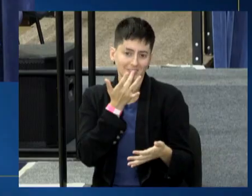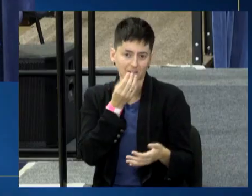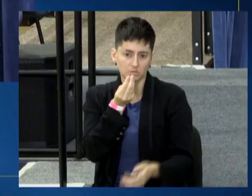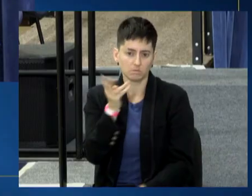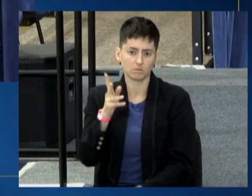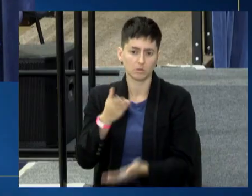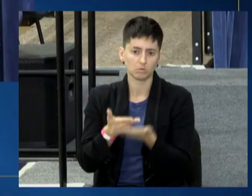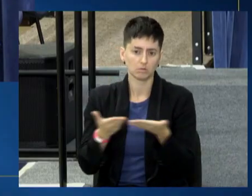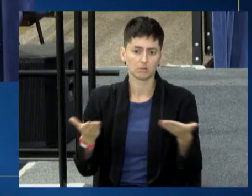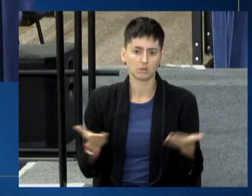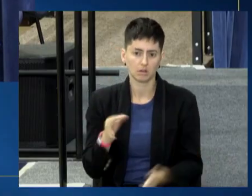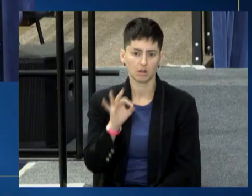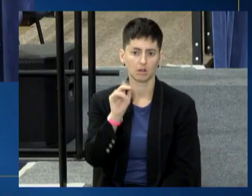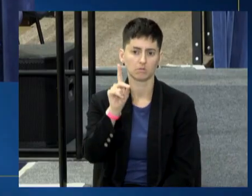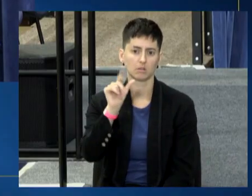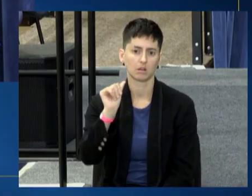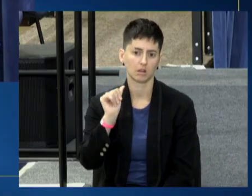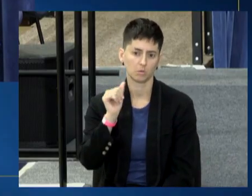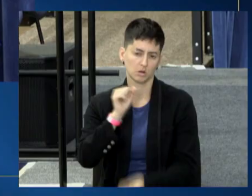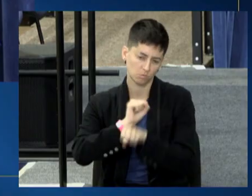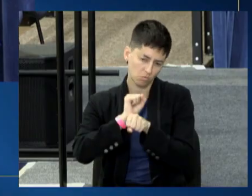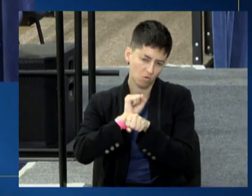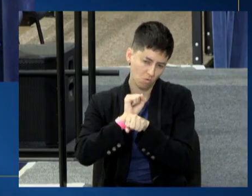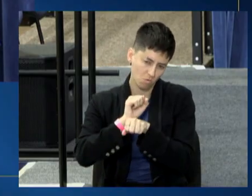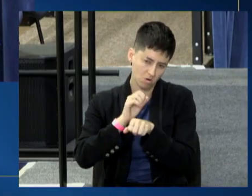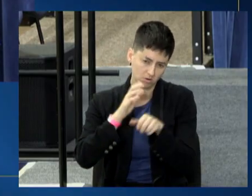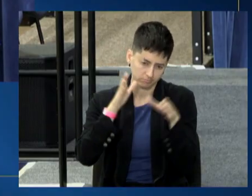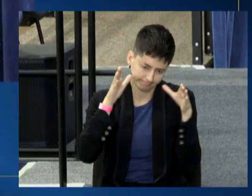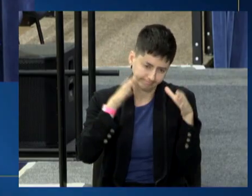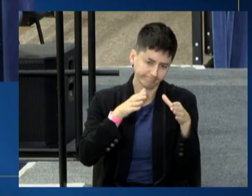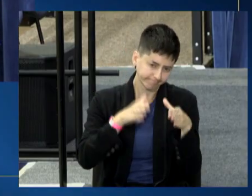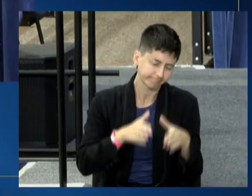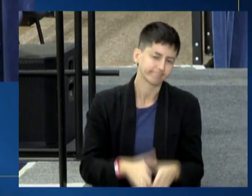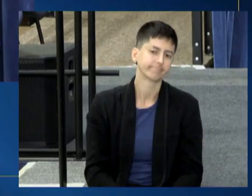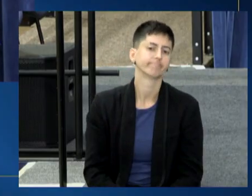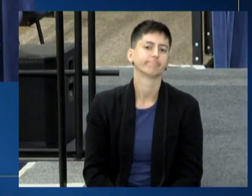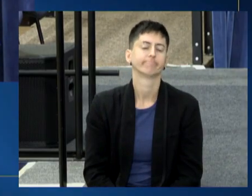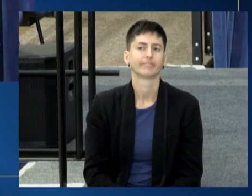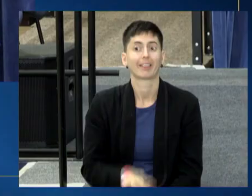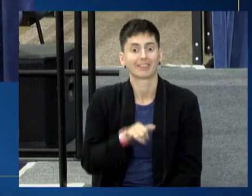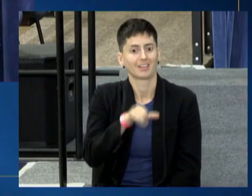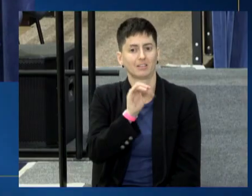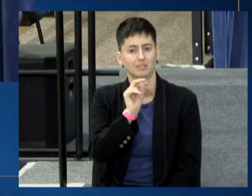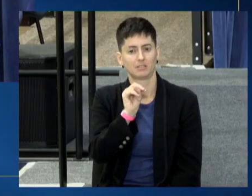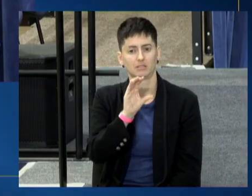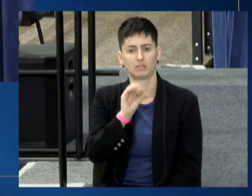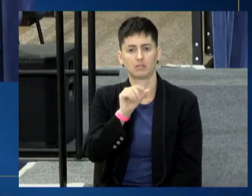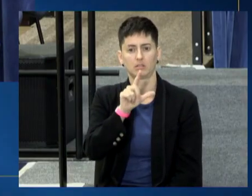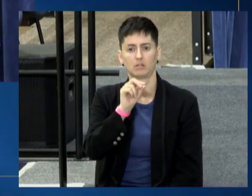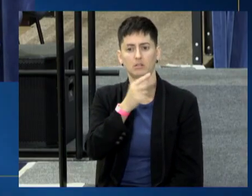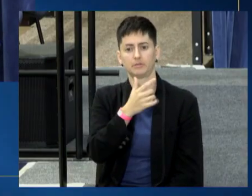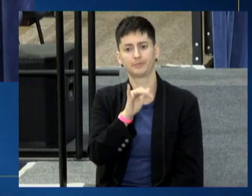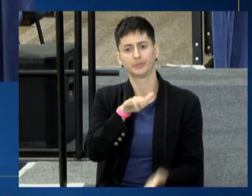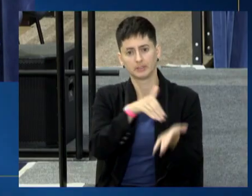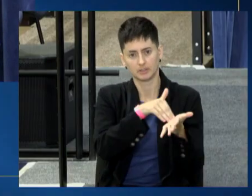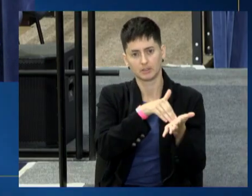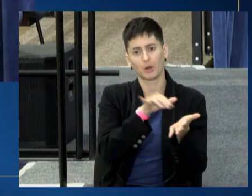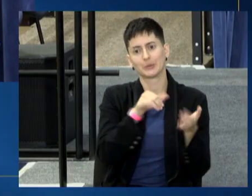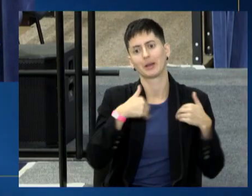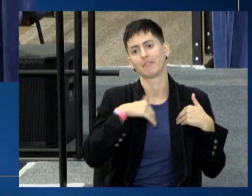just within the Oncology Center. We have many other activities obviously with CDRH, to Digital Health Center of Excellence as well.